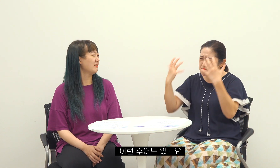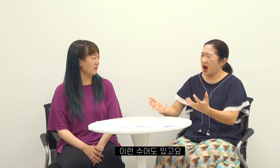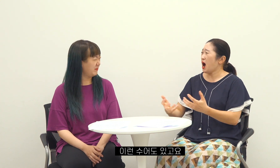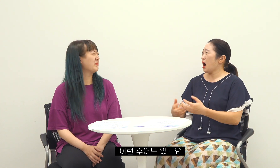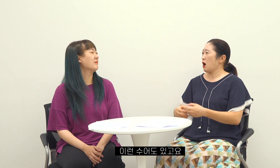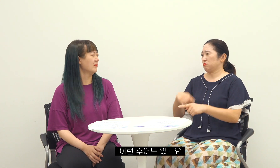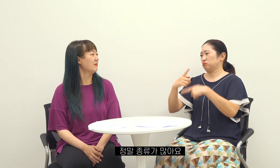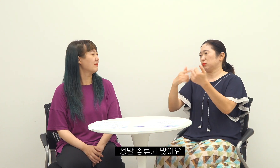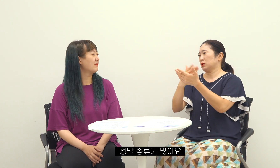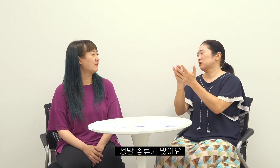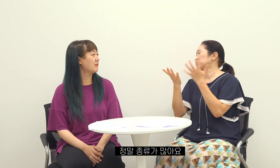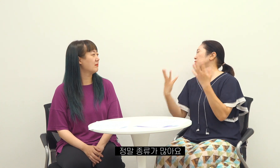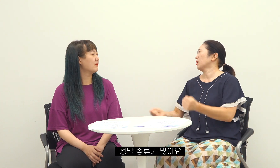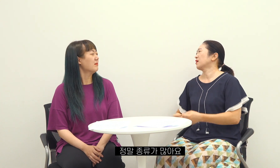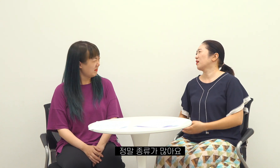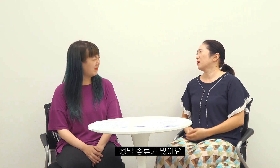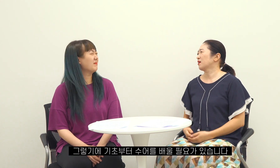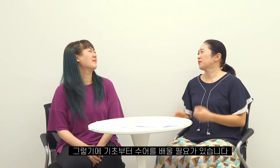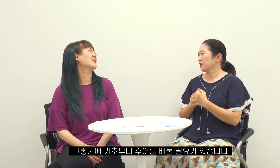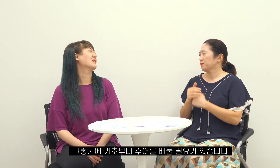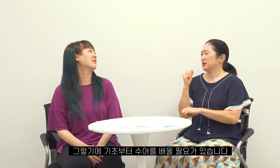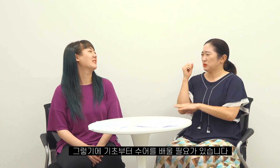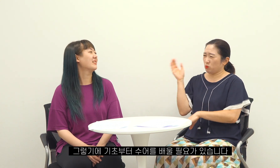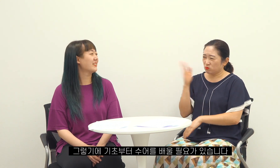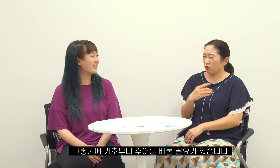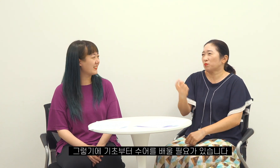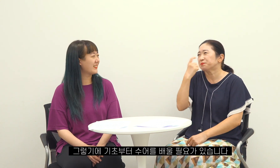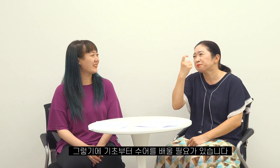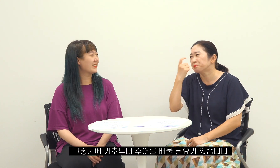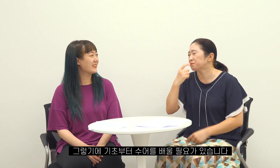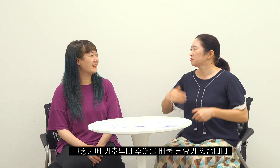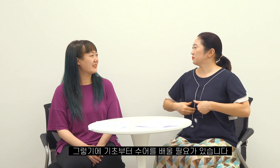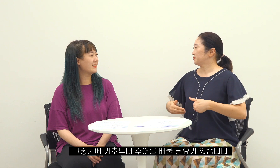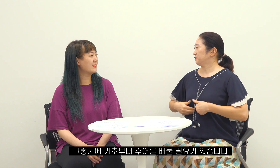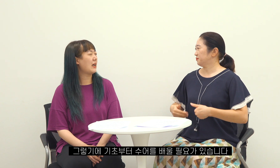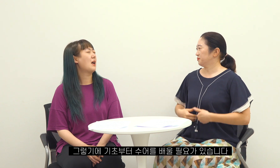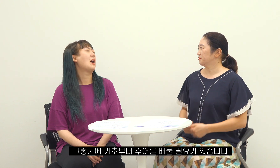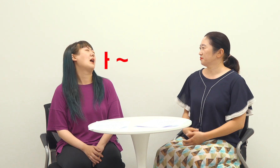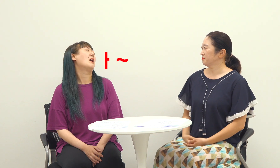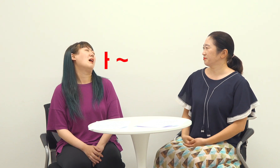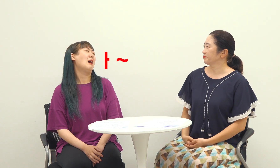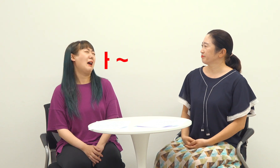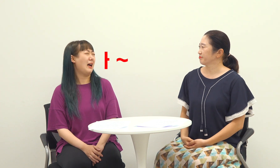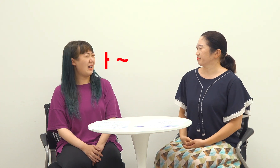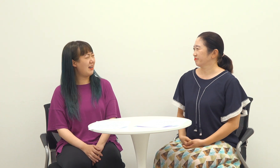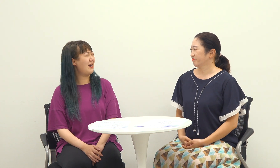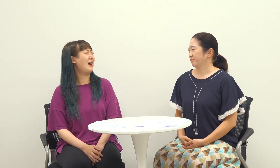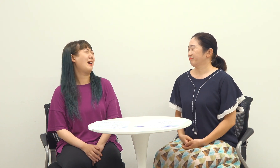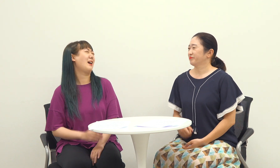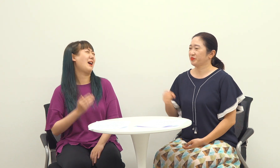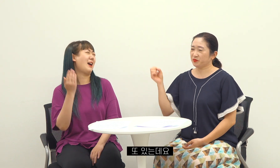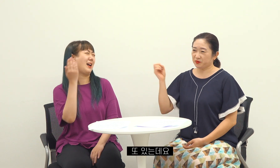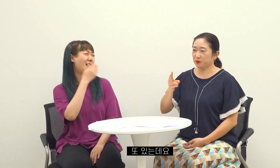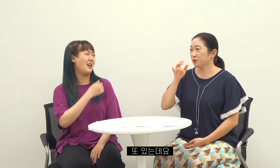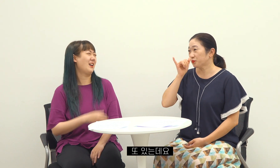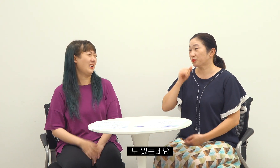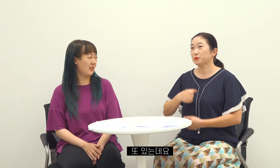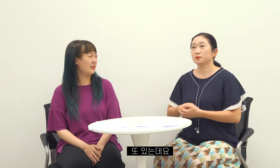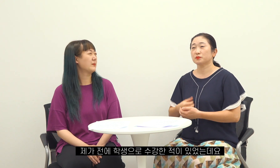There are so many kinds. That is why it is necessary to learn sign language from the basics. Oh, that's right.